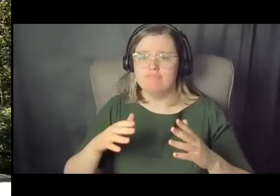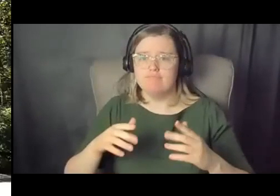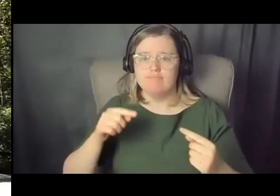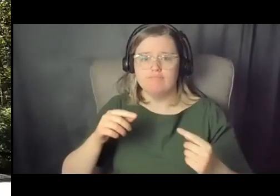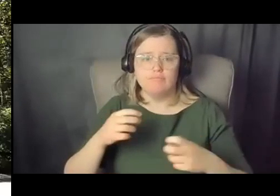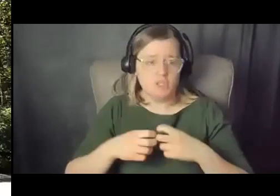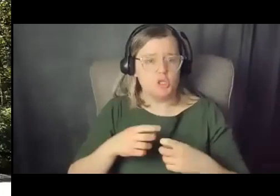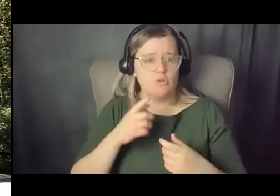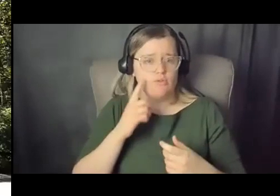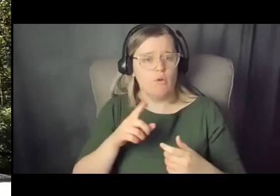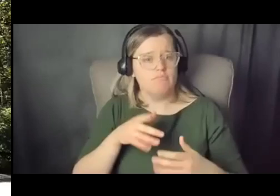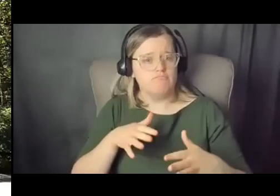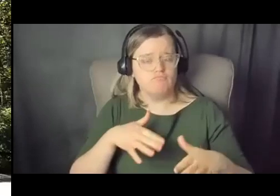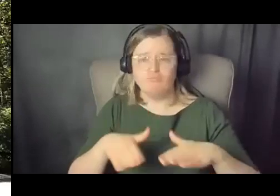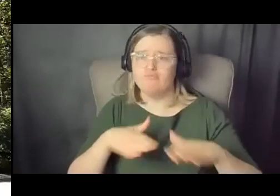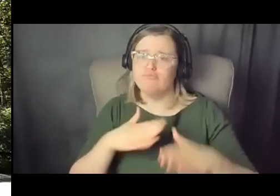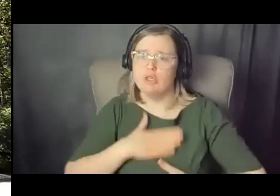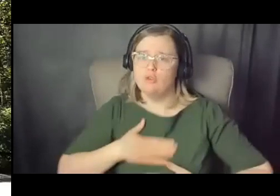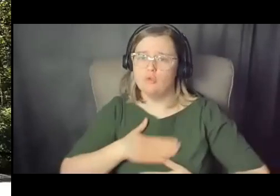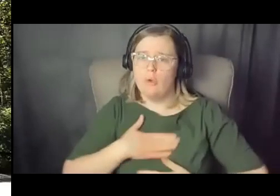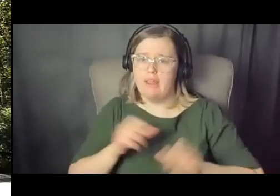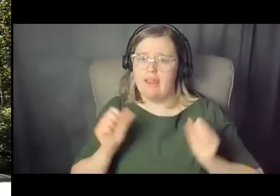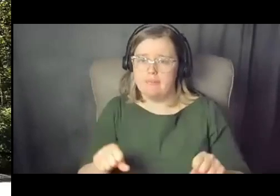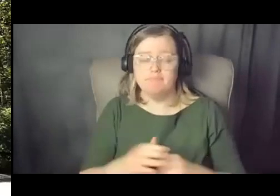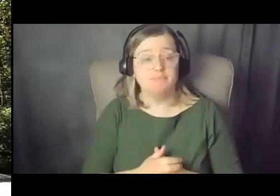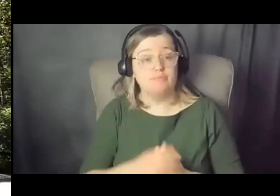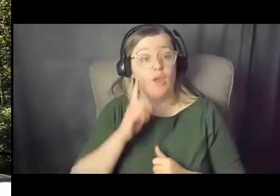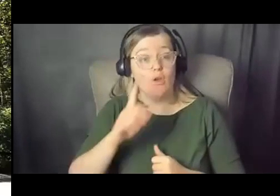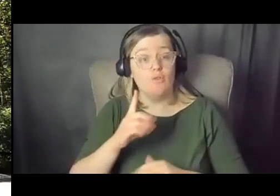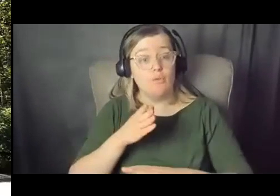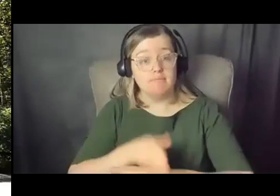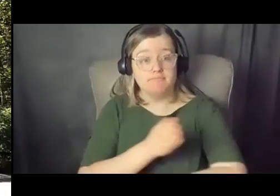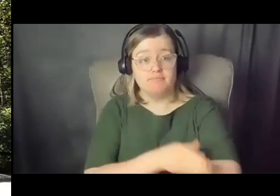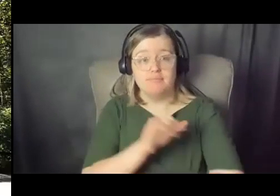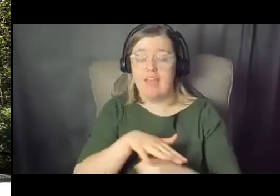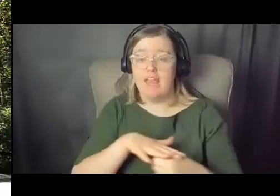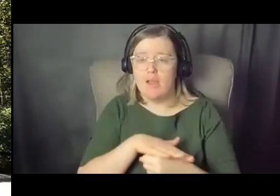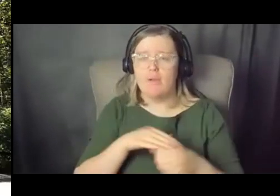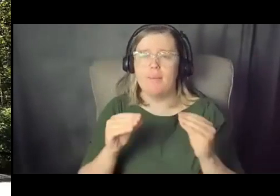The other thing that we can add to enrich the area and to create